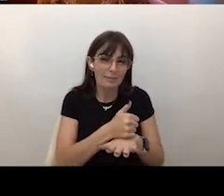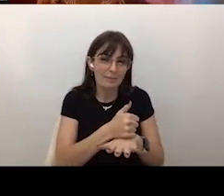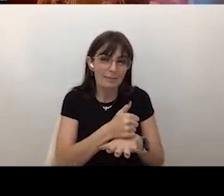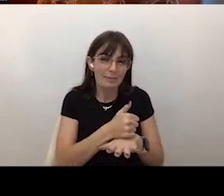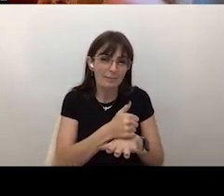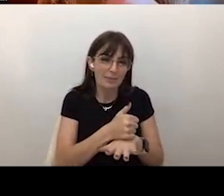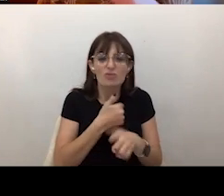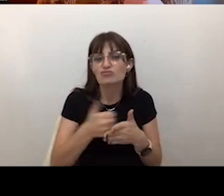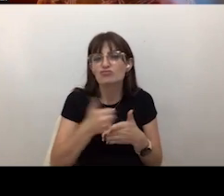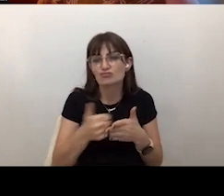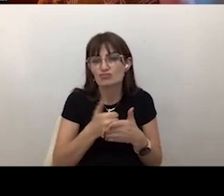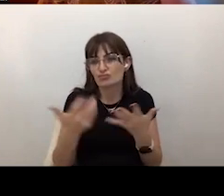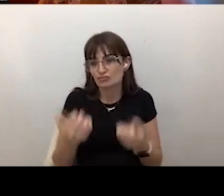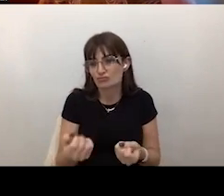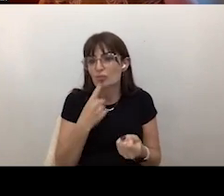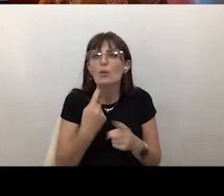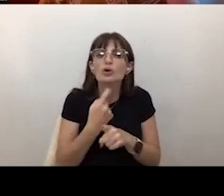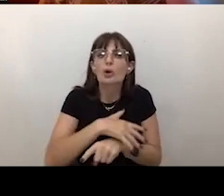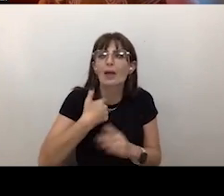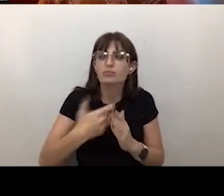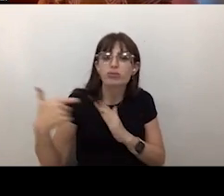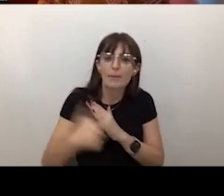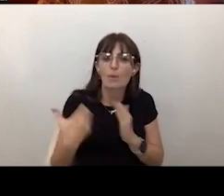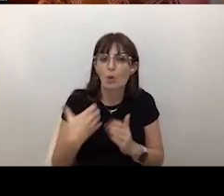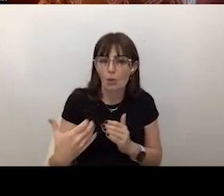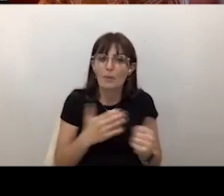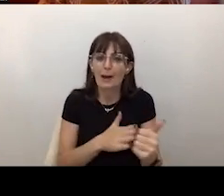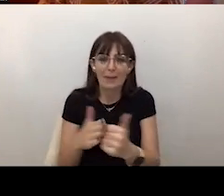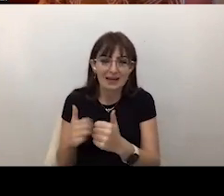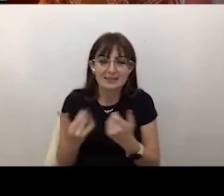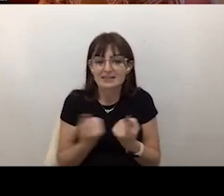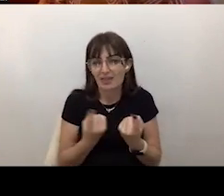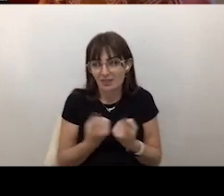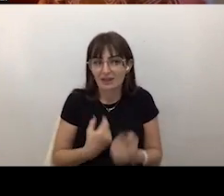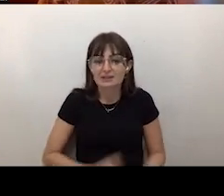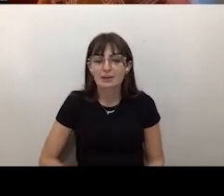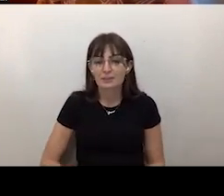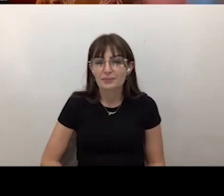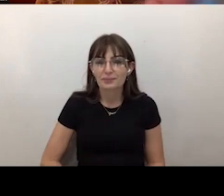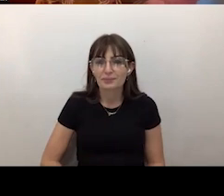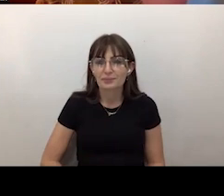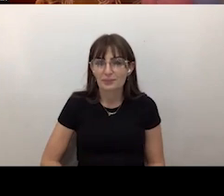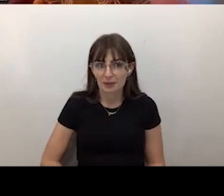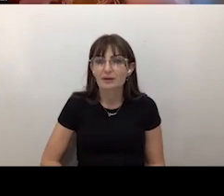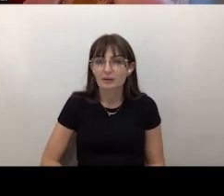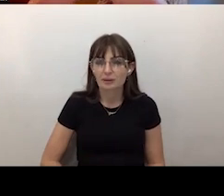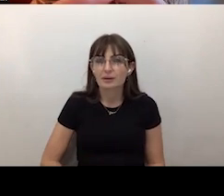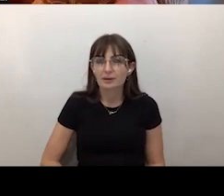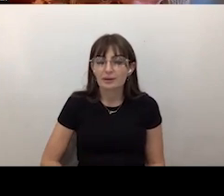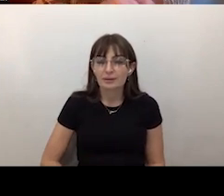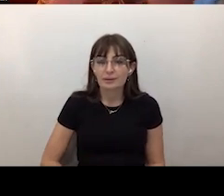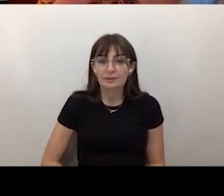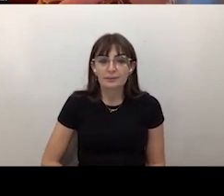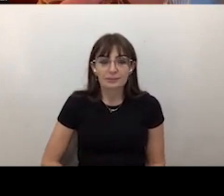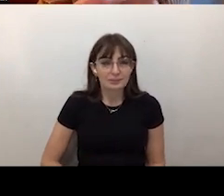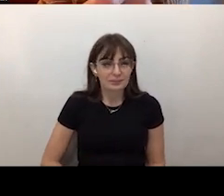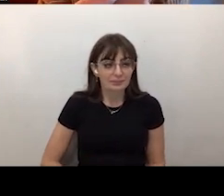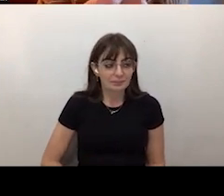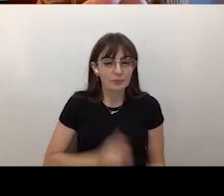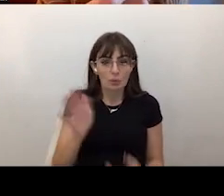regularly. We will talk about that when we get into maintenance. What are we targeting? What